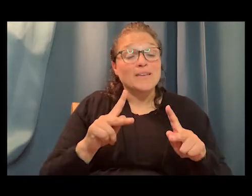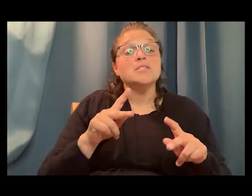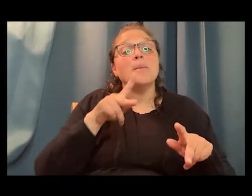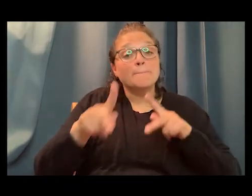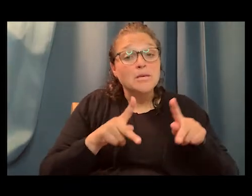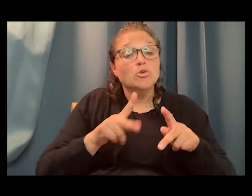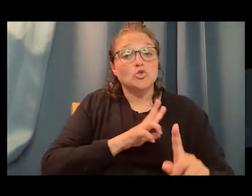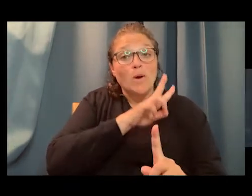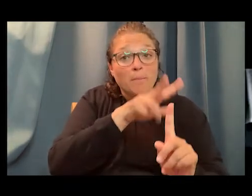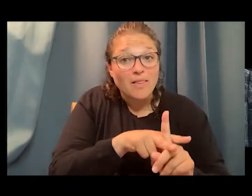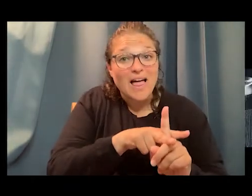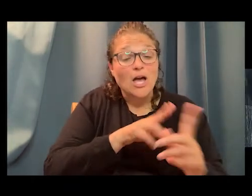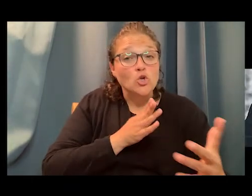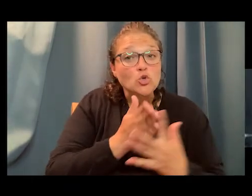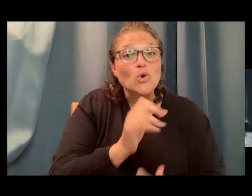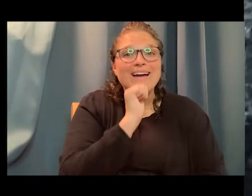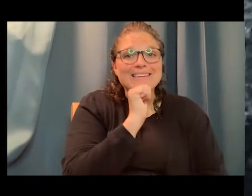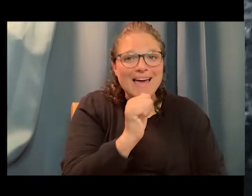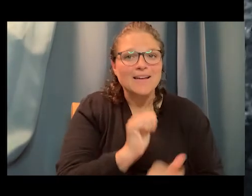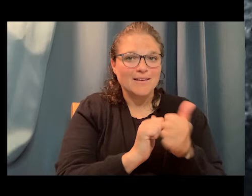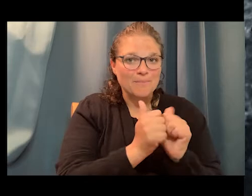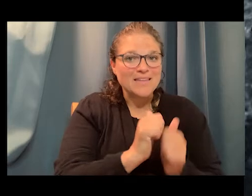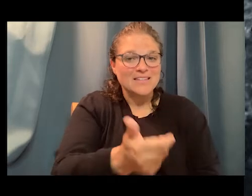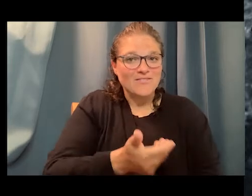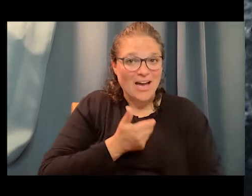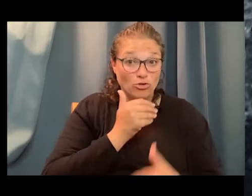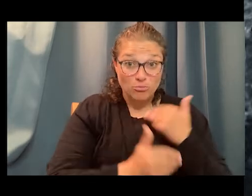Federal appointment through a noncompetitive hiring process .